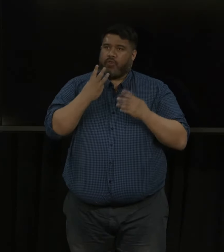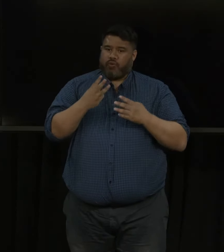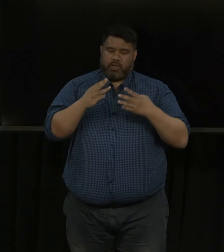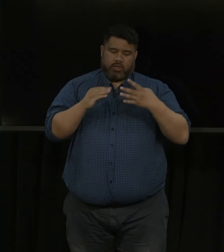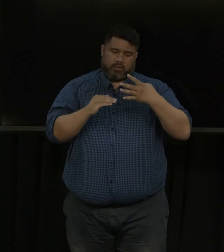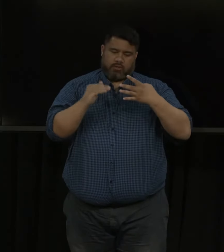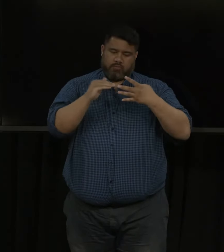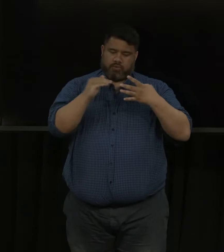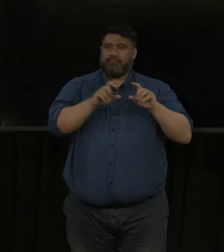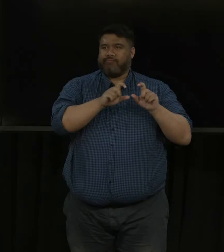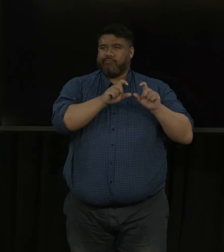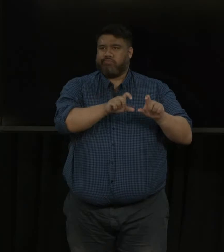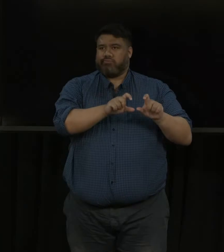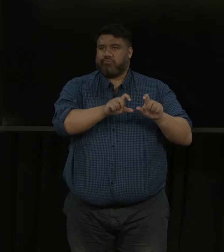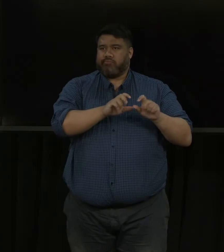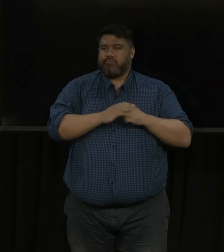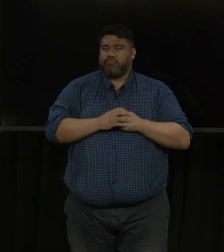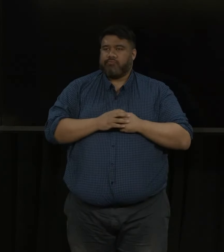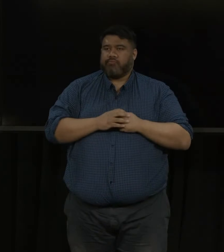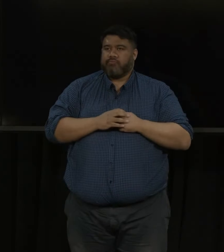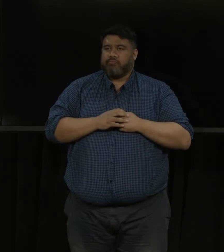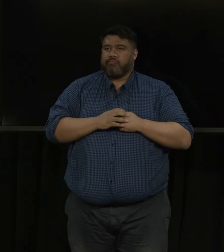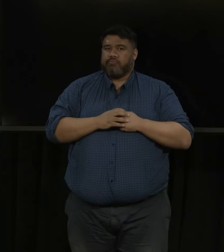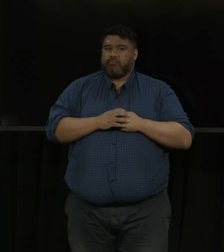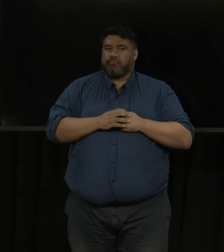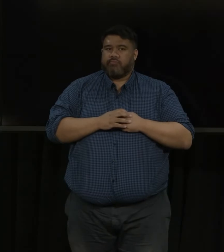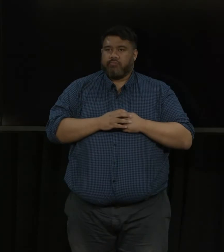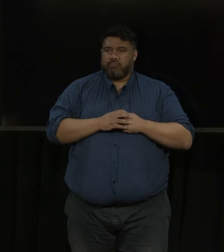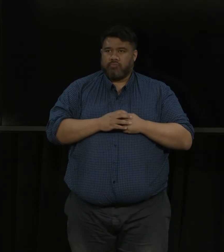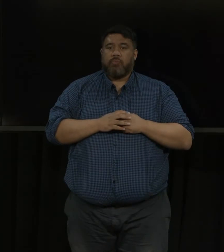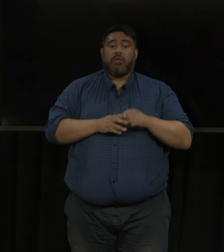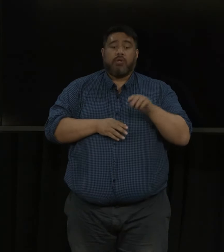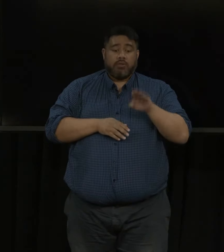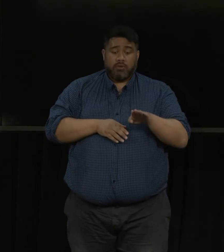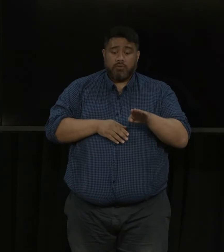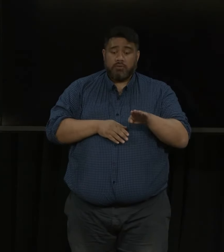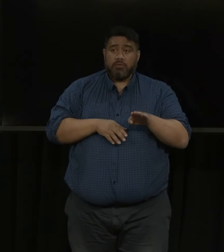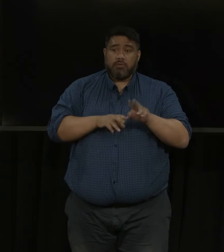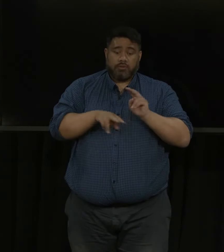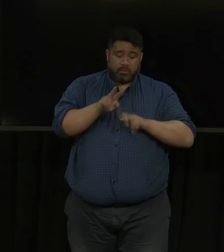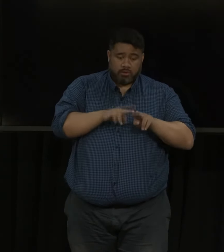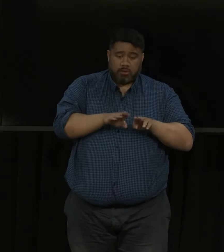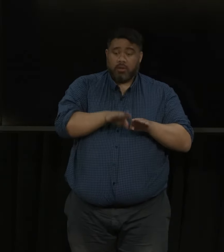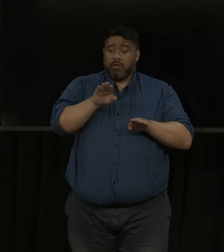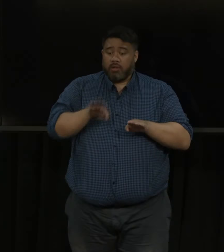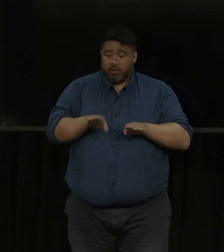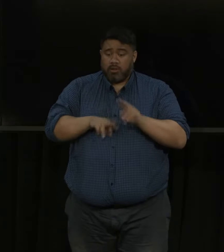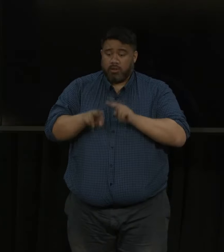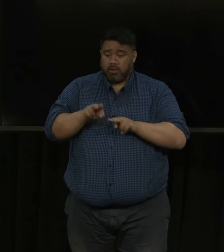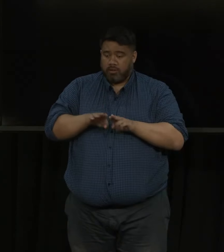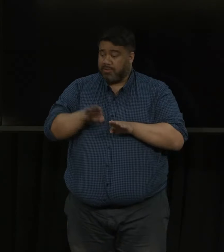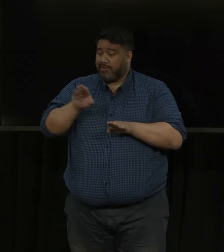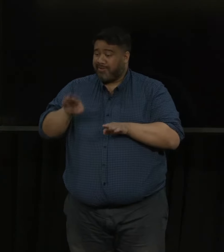still at alert level III. There are three changes within